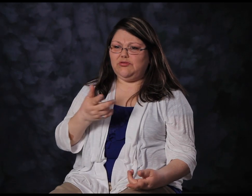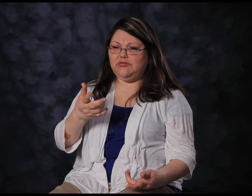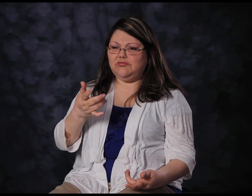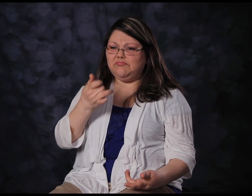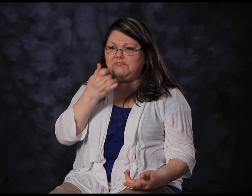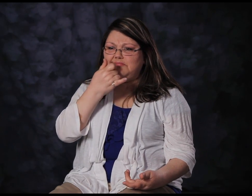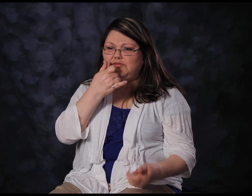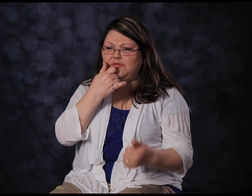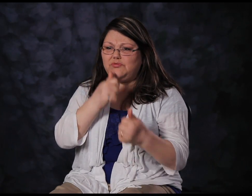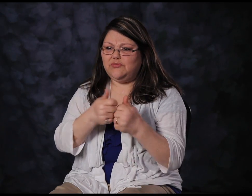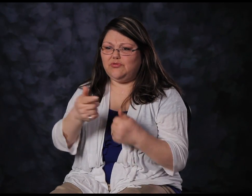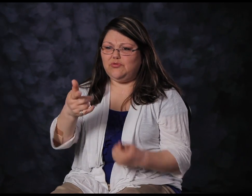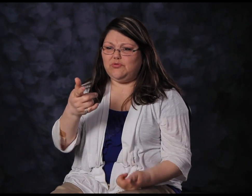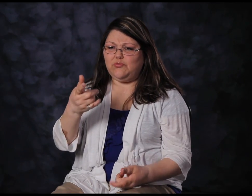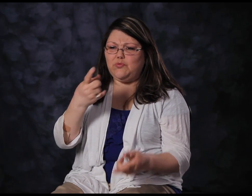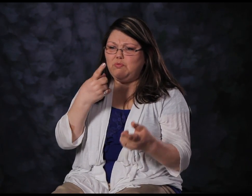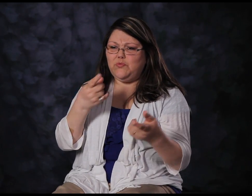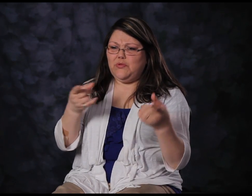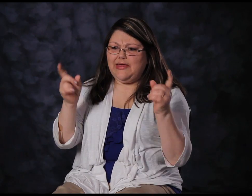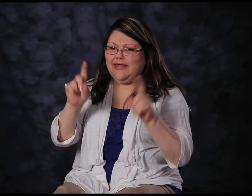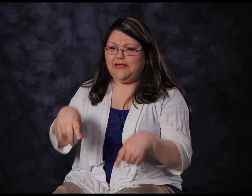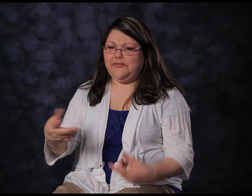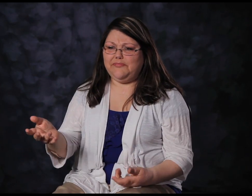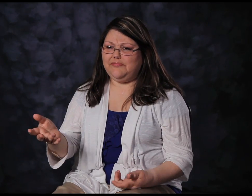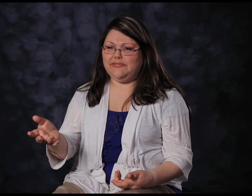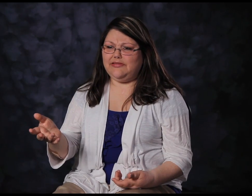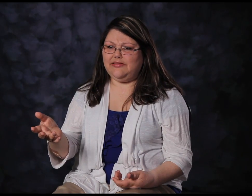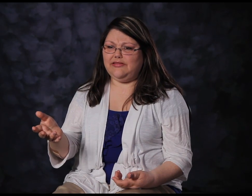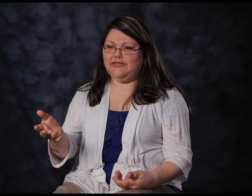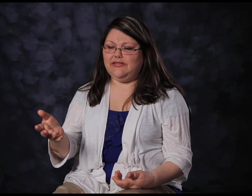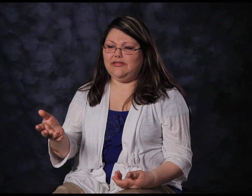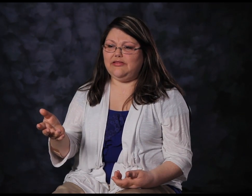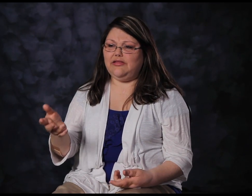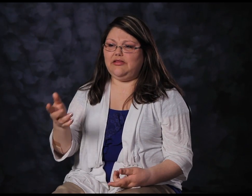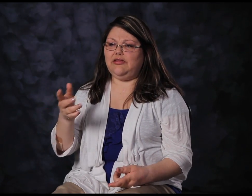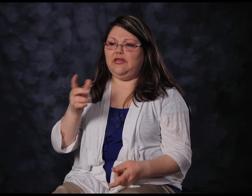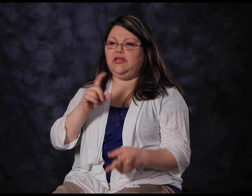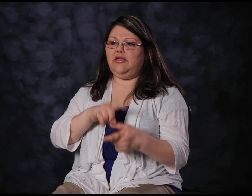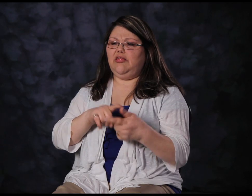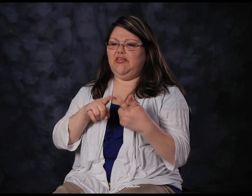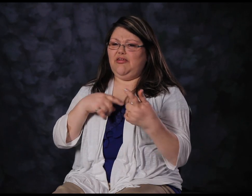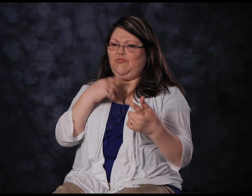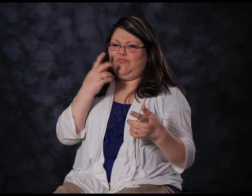and she said to me, “Lori, what is wrong with you? You don’t seem like yourself.”